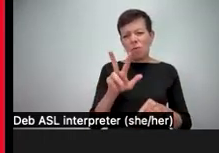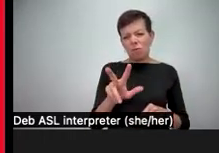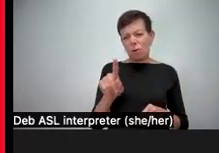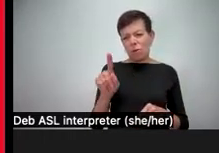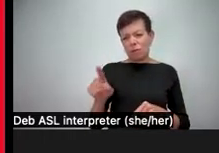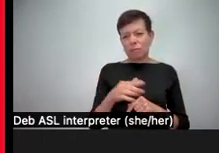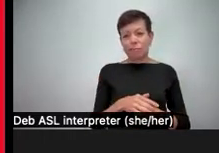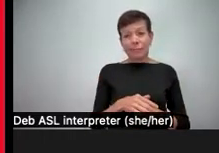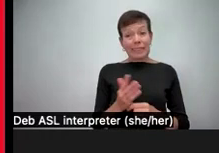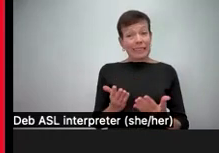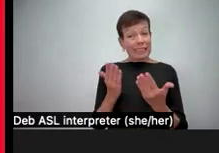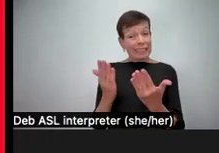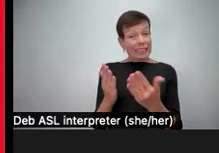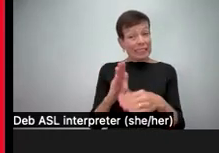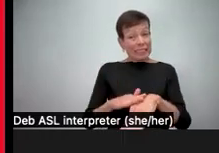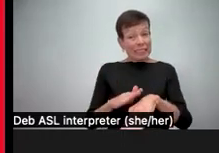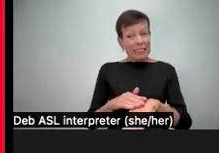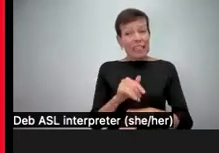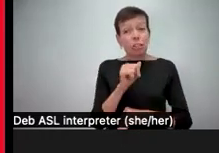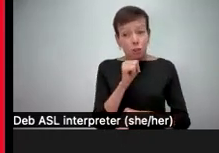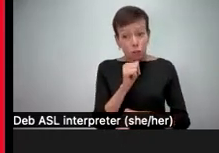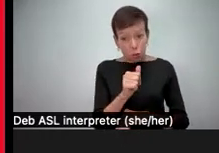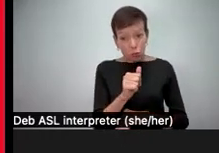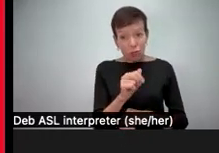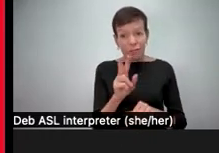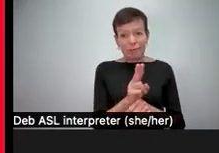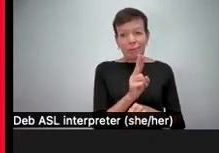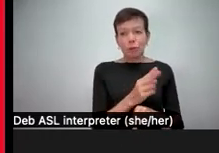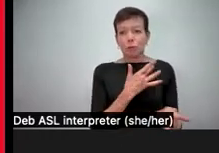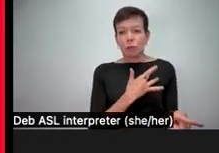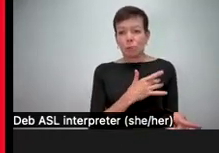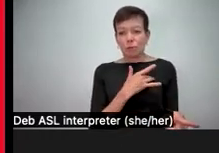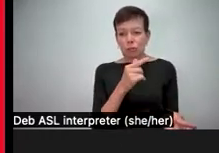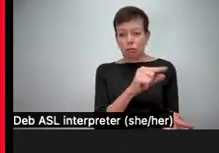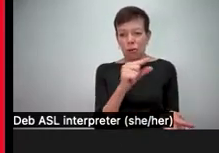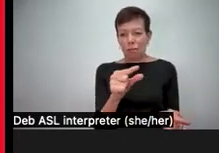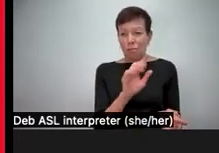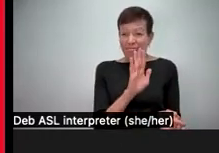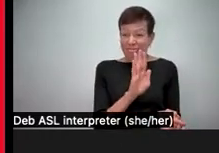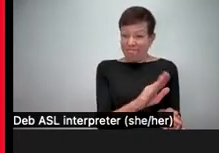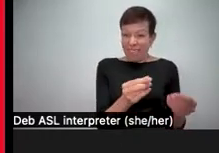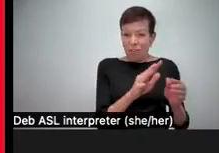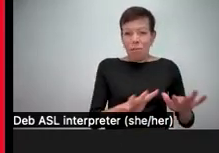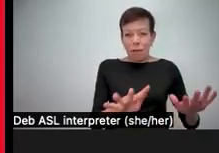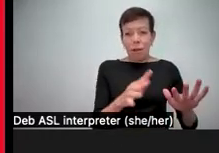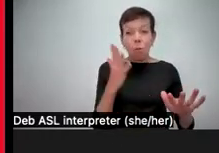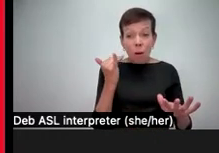provincial land, it can move a lot slower than even working with the City to get approvals.